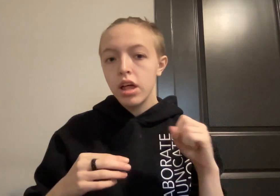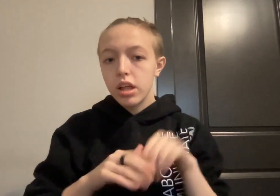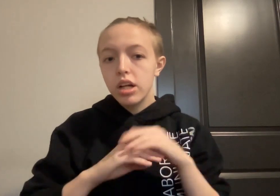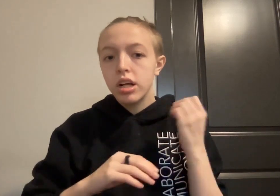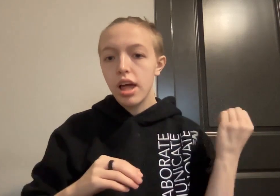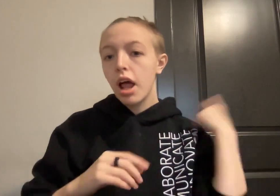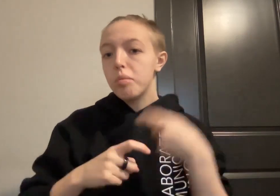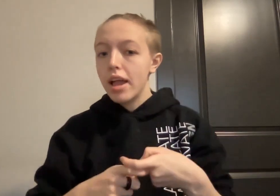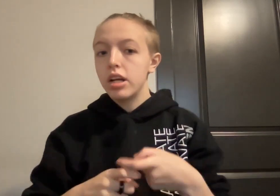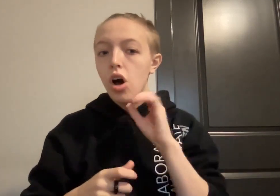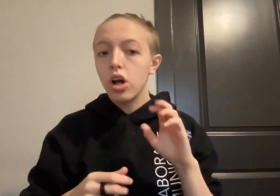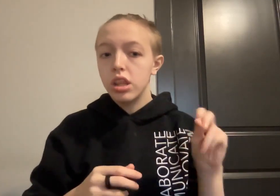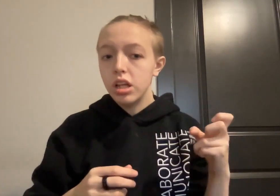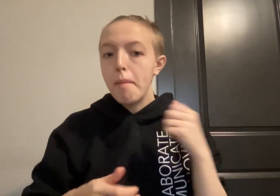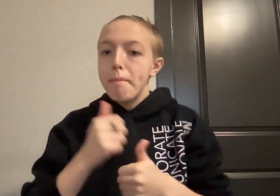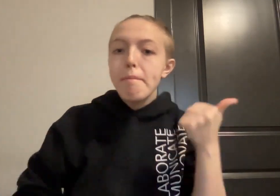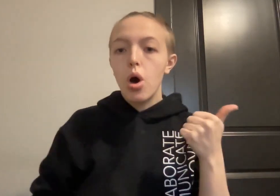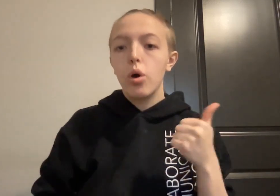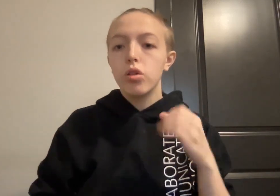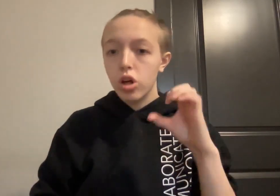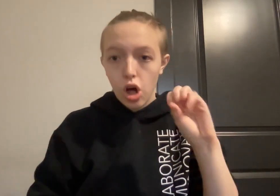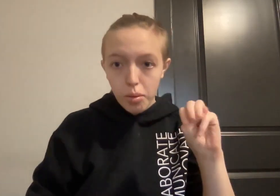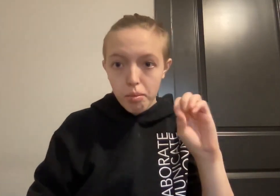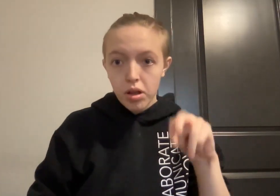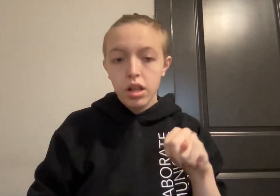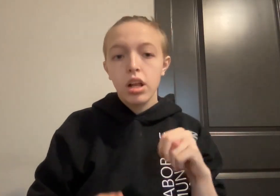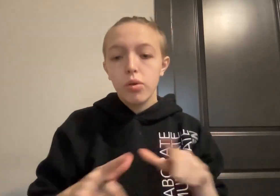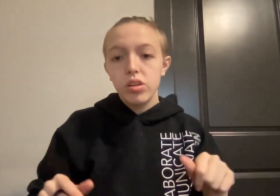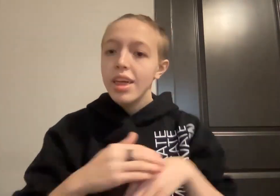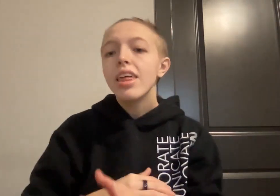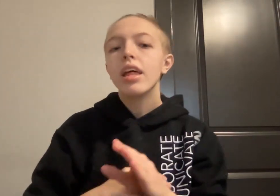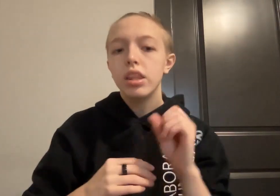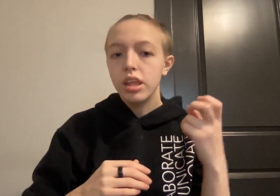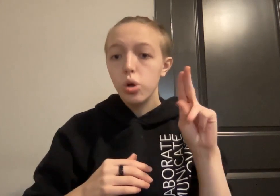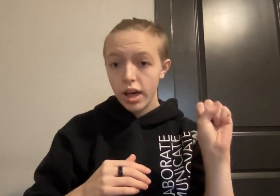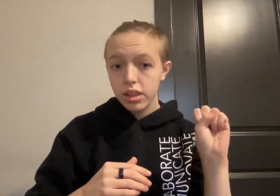English and Spanish are the most spoken languages in the U.S..